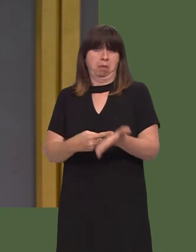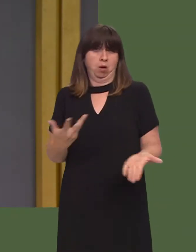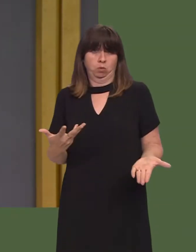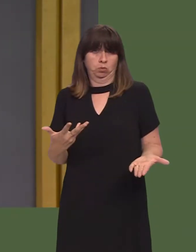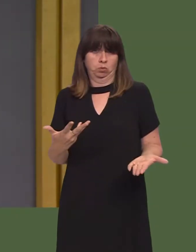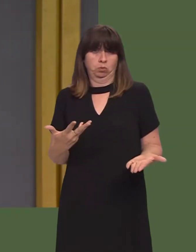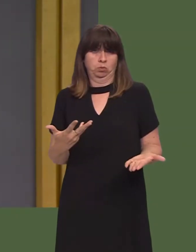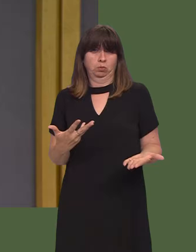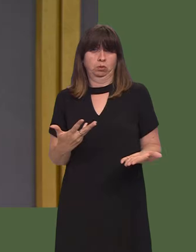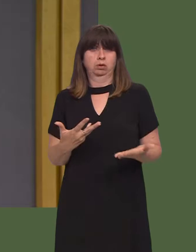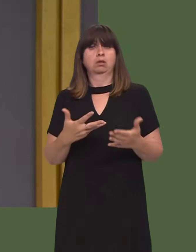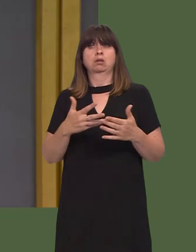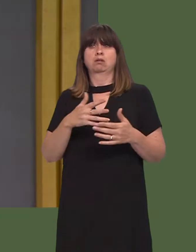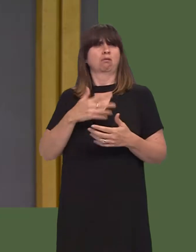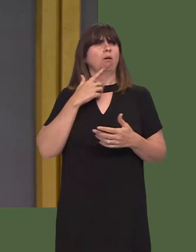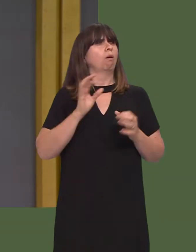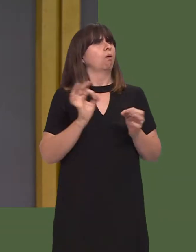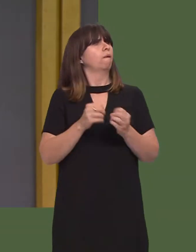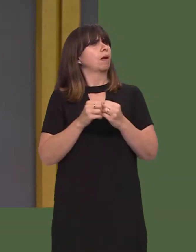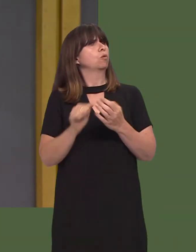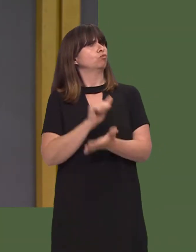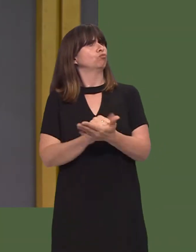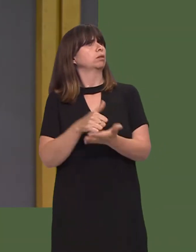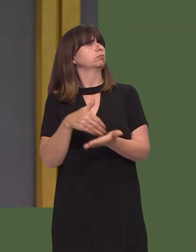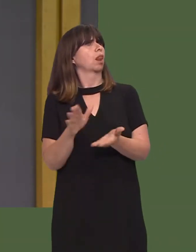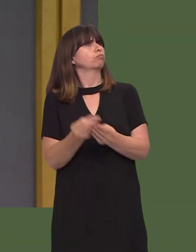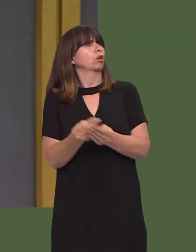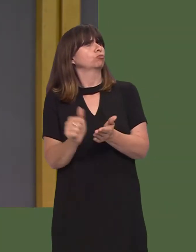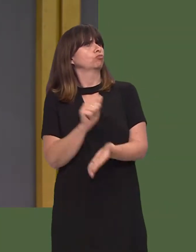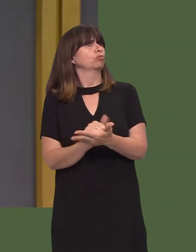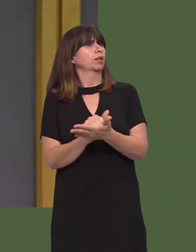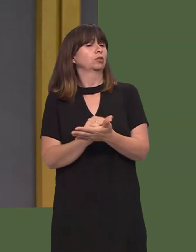possible to demonstrate that land was sold under value. In responding to the PAC, Welsh